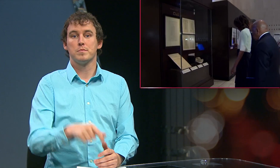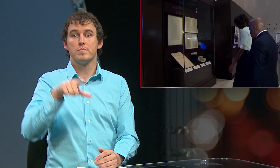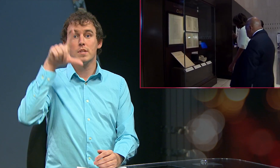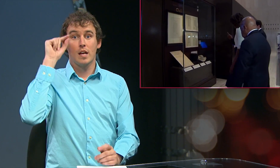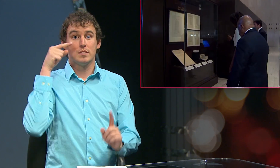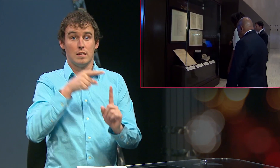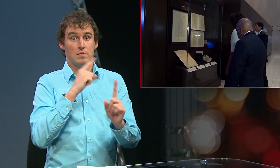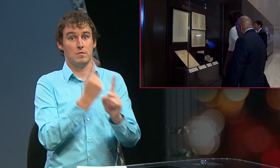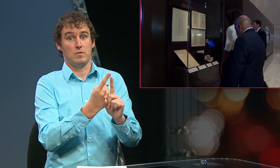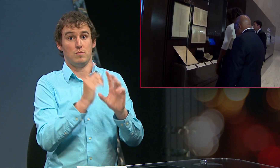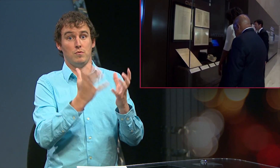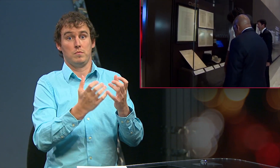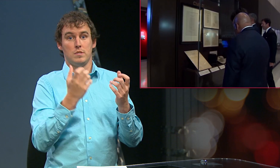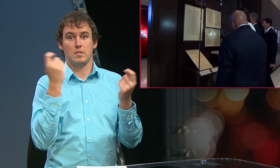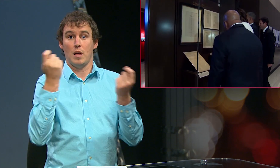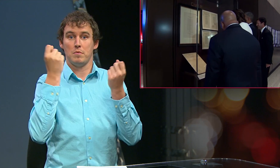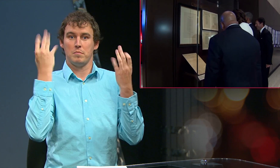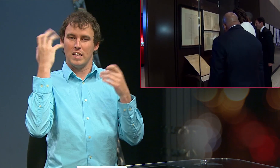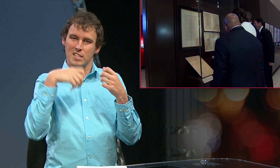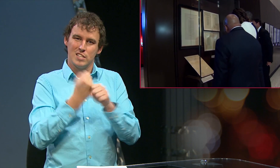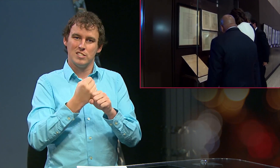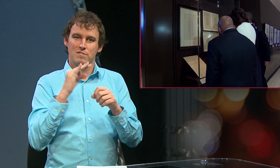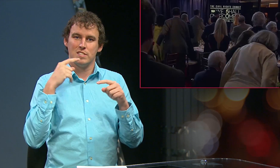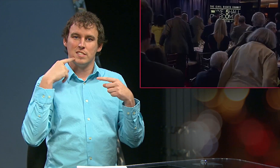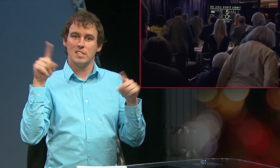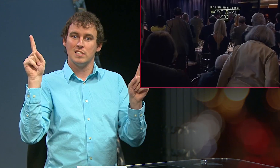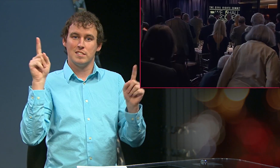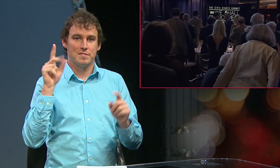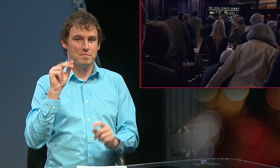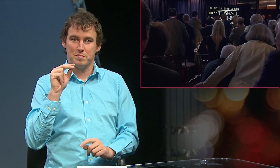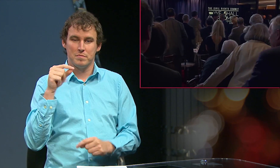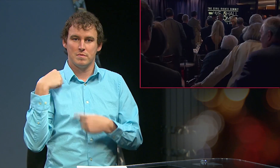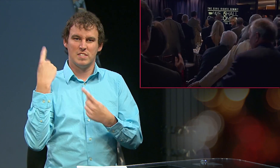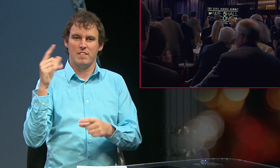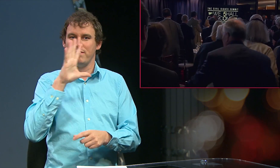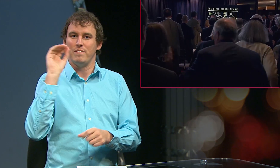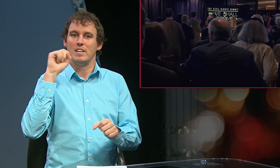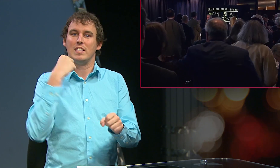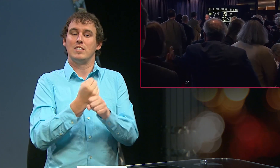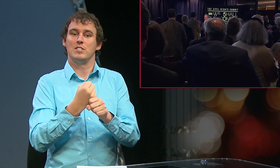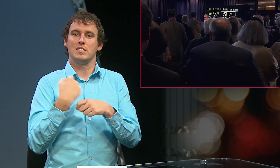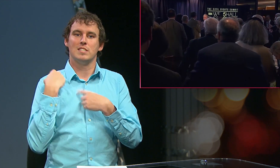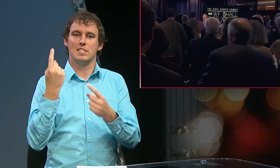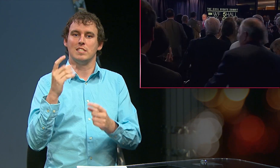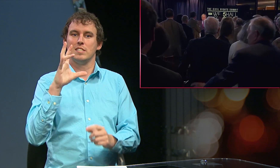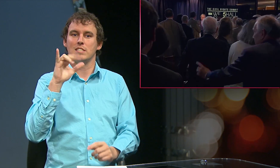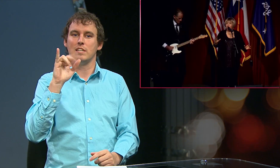GALLAUDET UNIVERSITY ISN'T THE ONLY GROUP CELEBRATING YEARS OF SUCCESS. ITS BEEN HALF